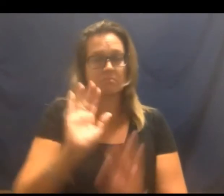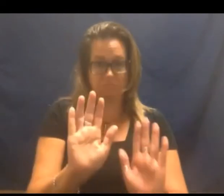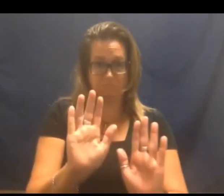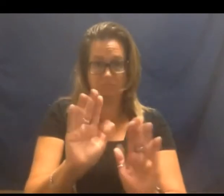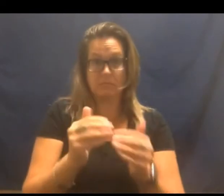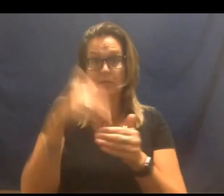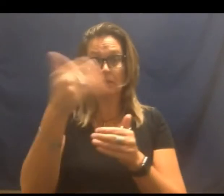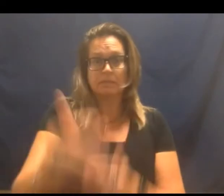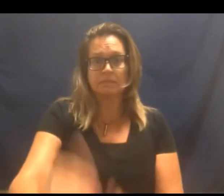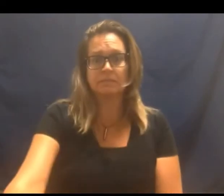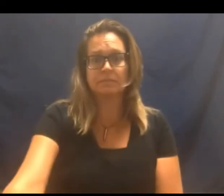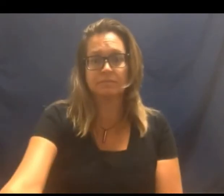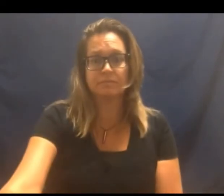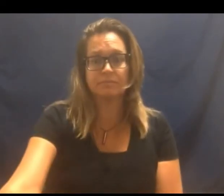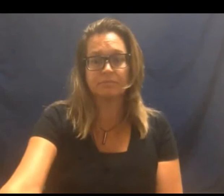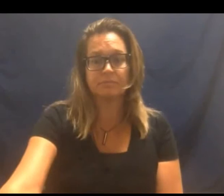capital letters.